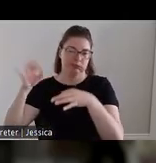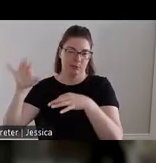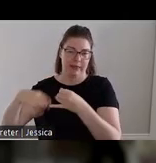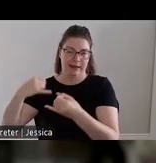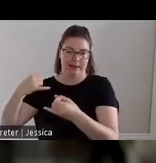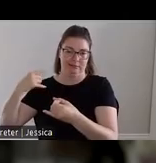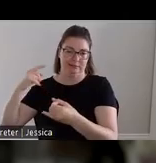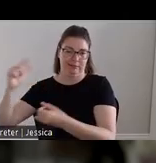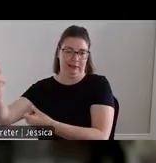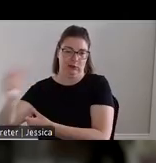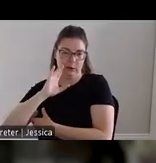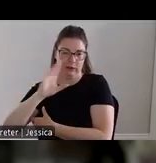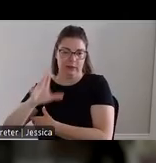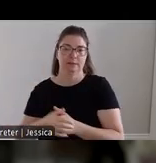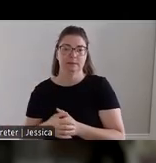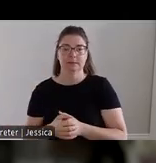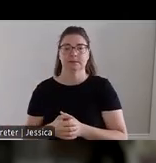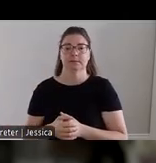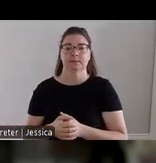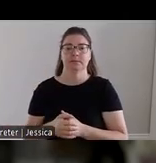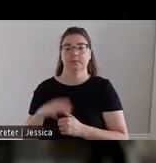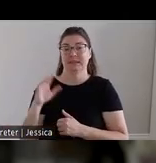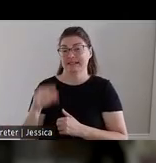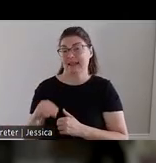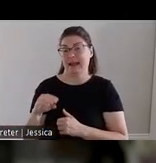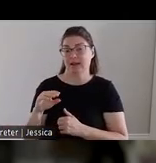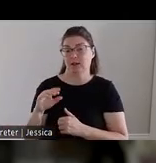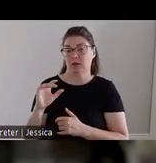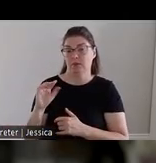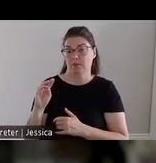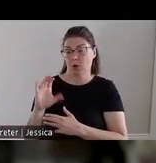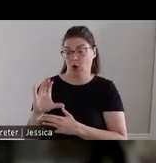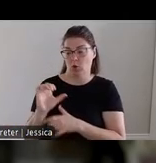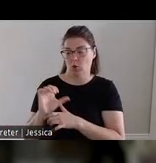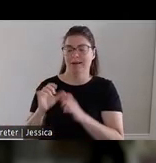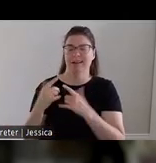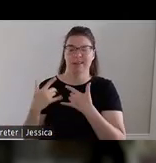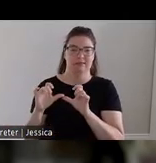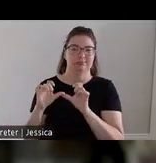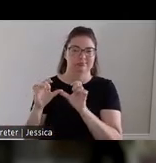talk because the MARC work is ongoing. (Charles LaPierre) All right.